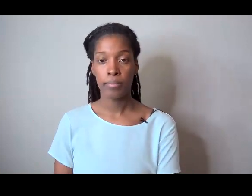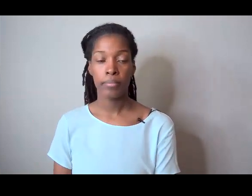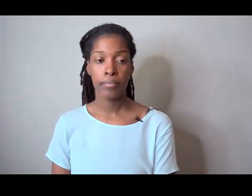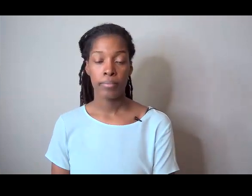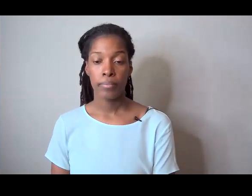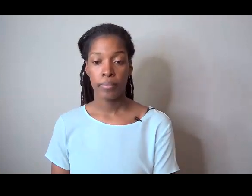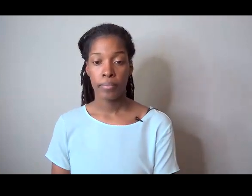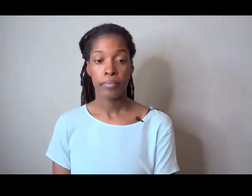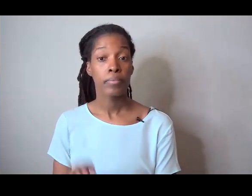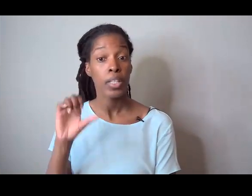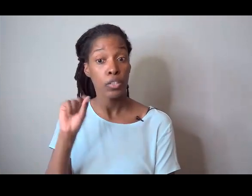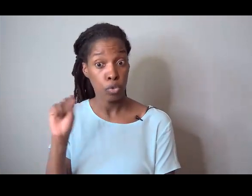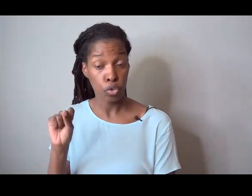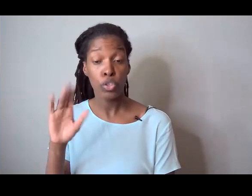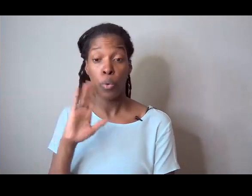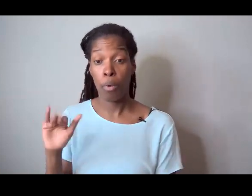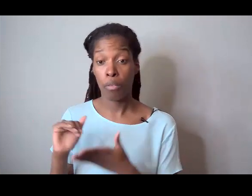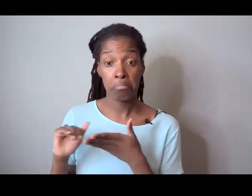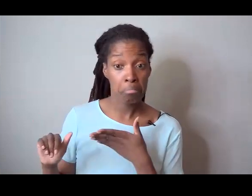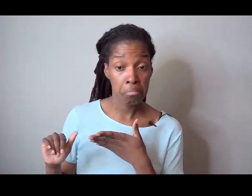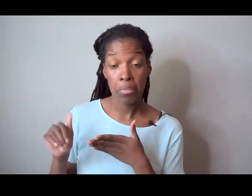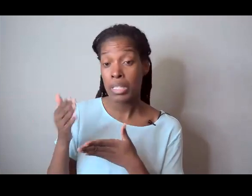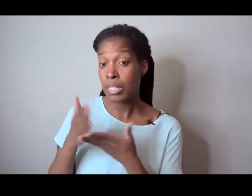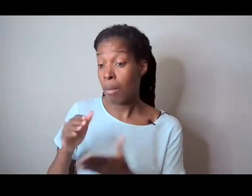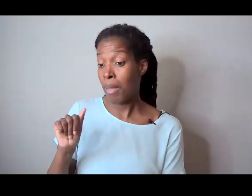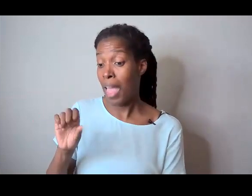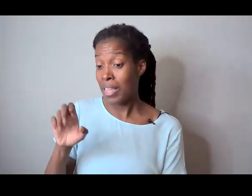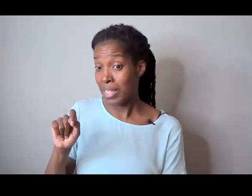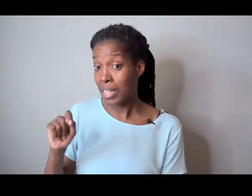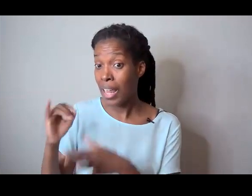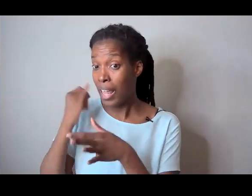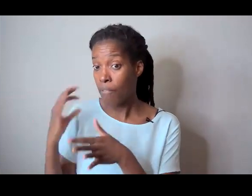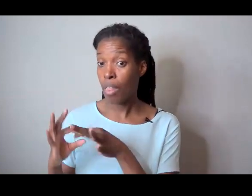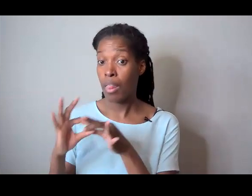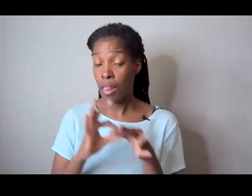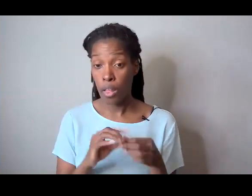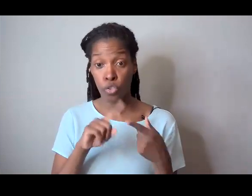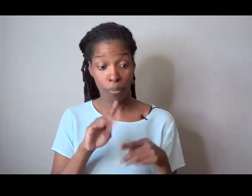So social security will exclude assets that you have in a trade or business if you're currently using them.